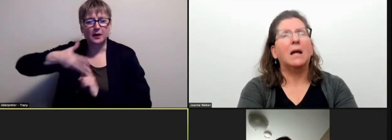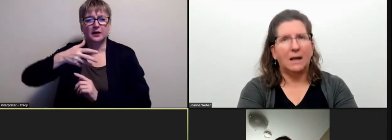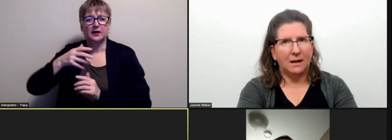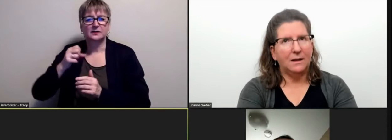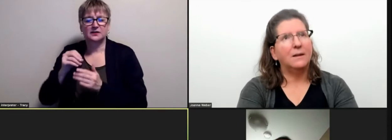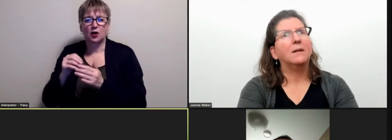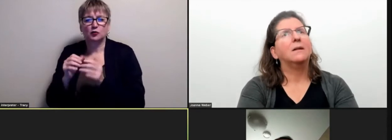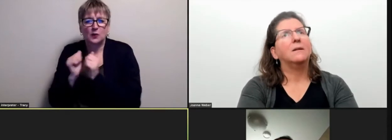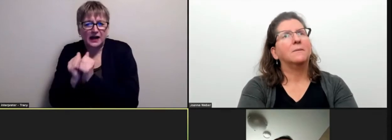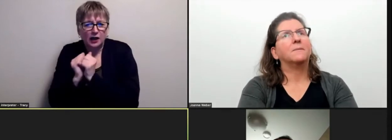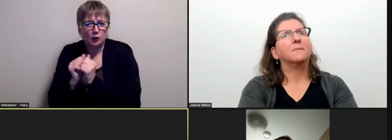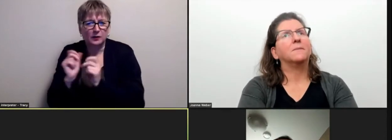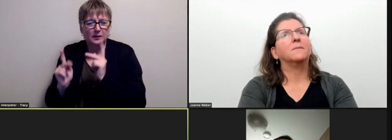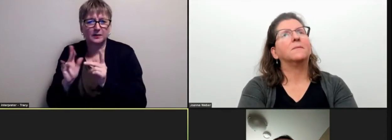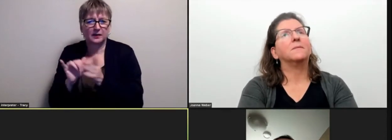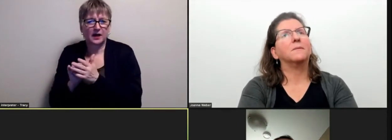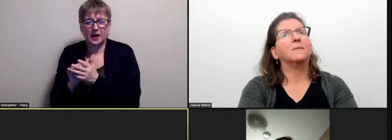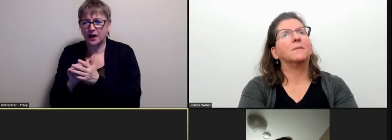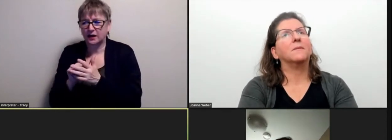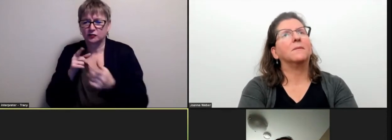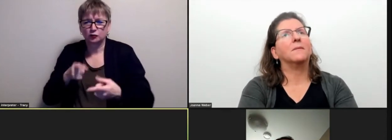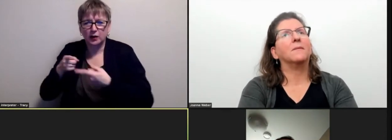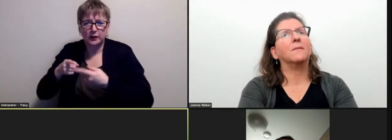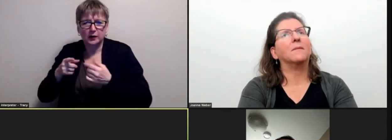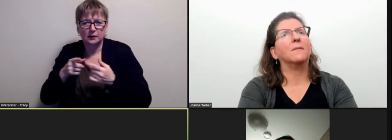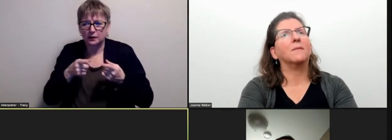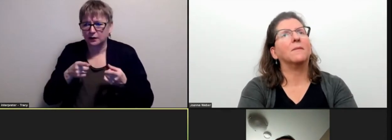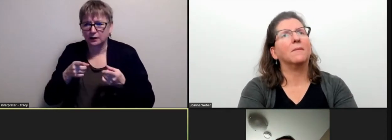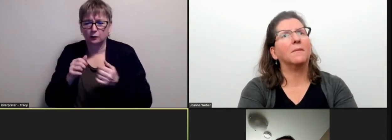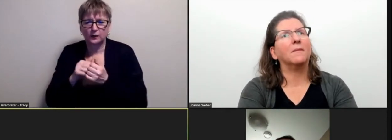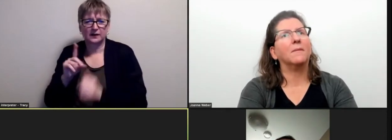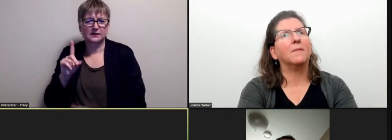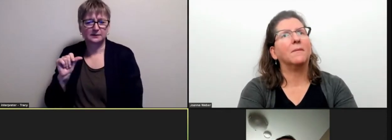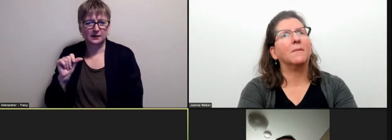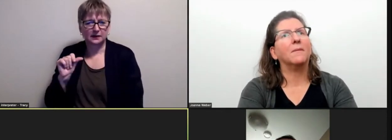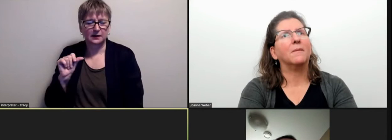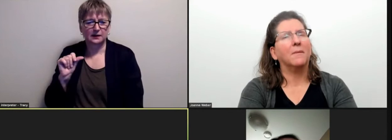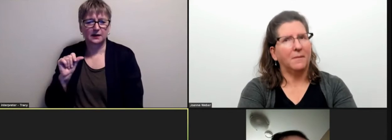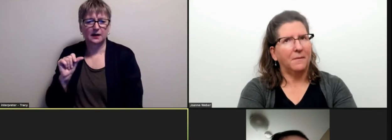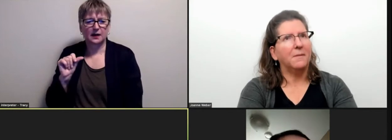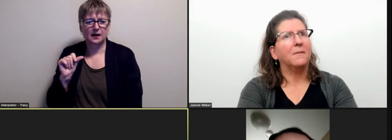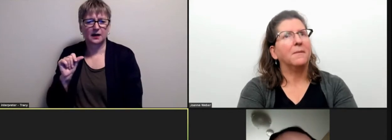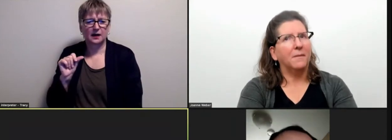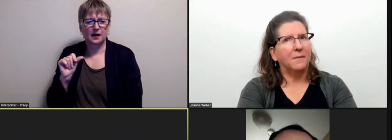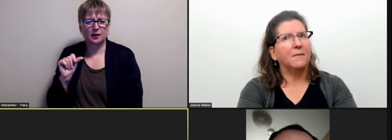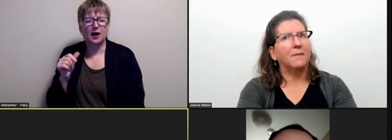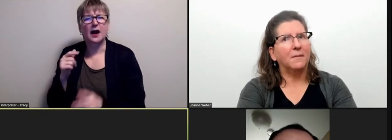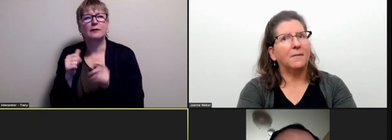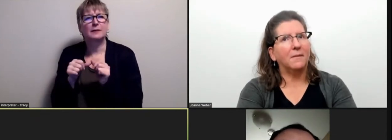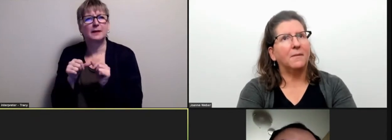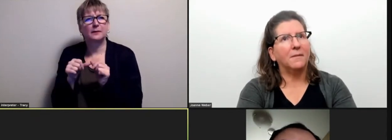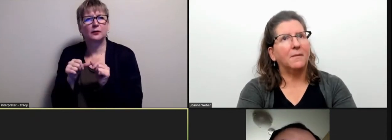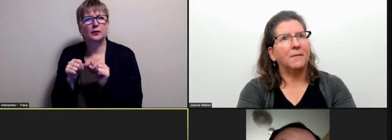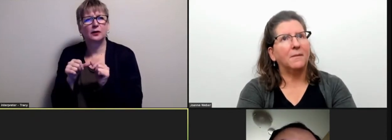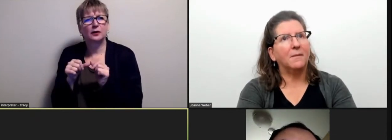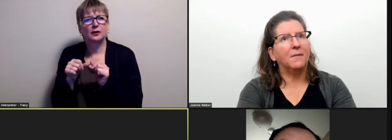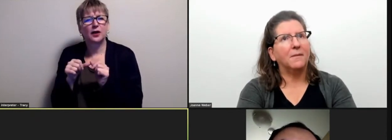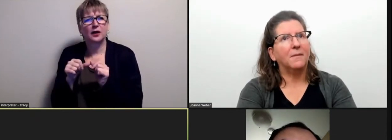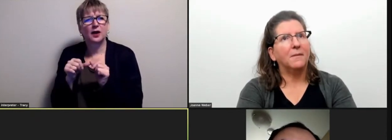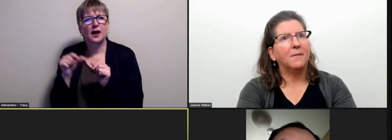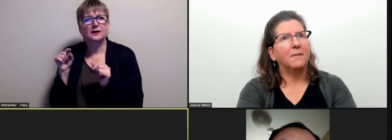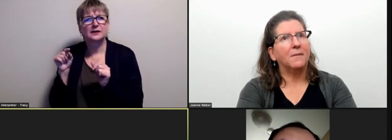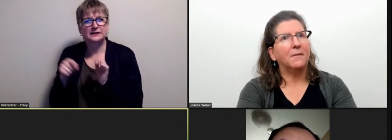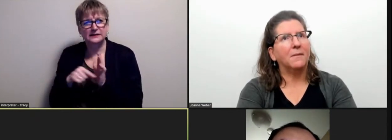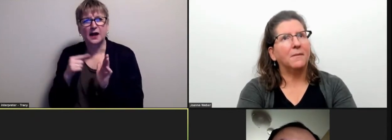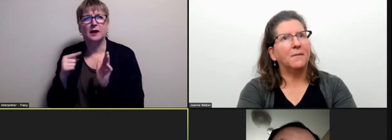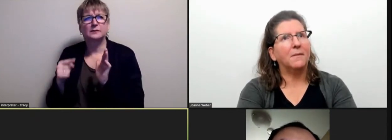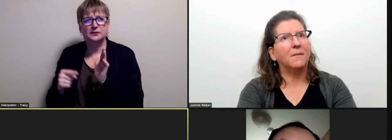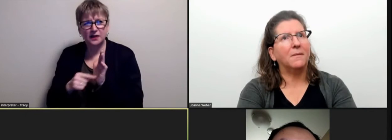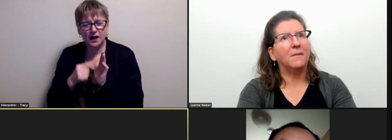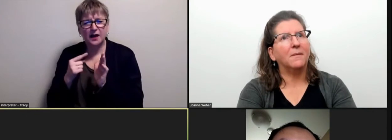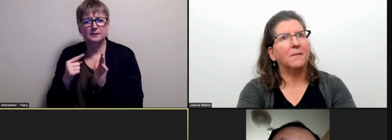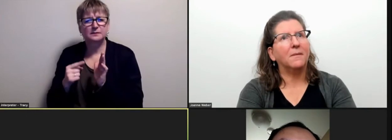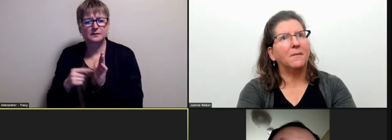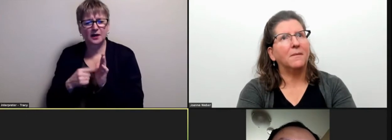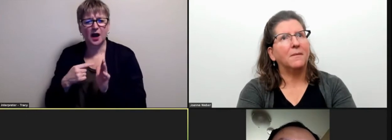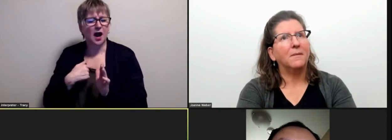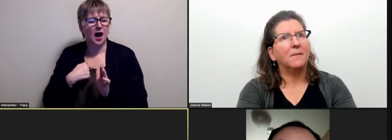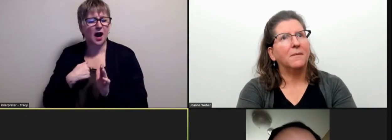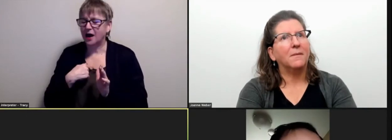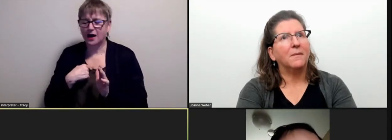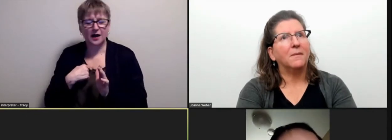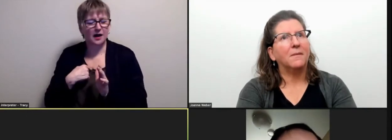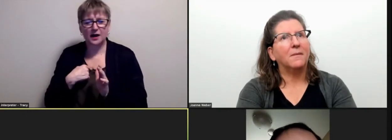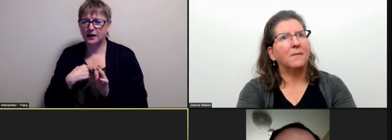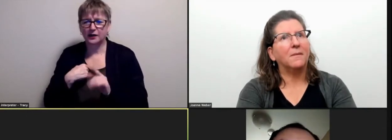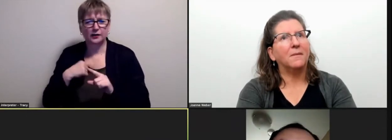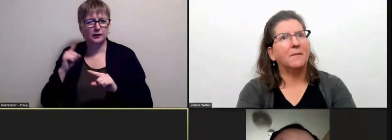with you know disabilities and uh i remember there were times when my to i could not uh you know go